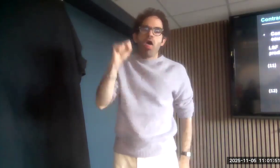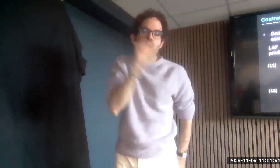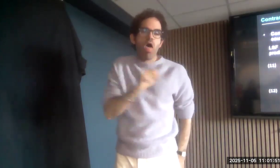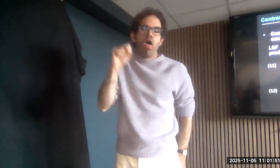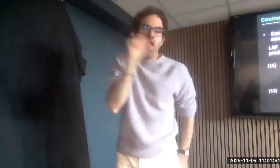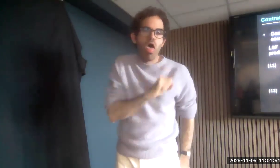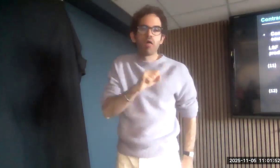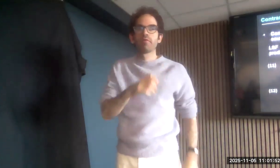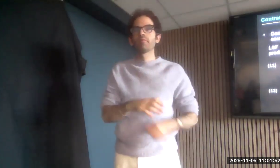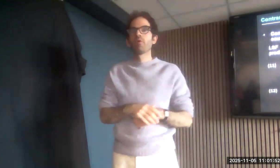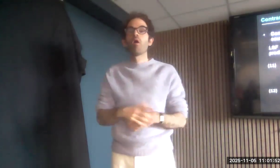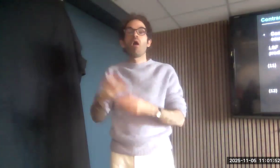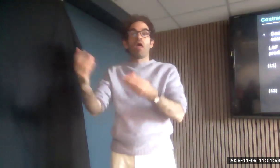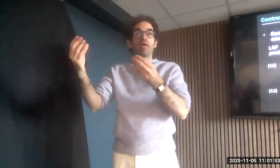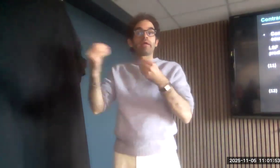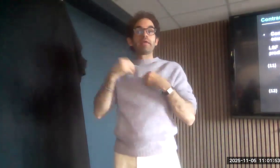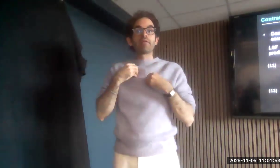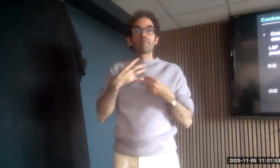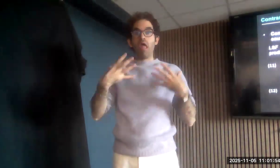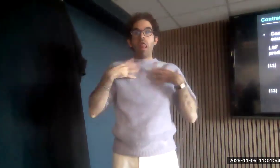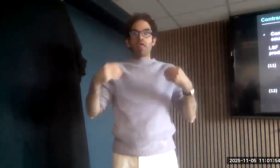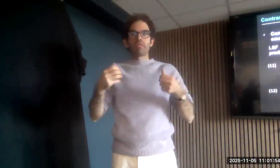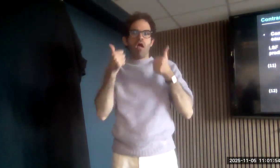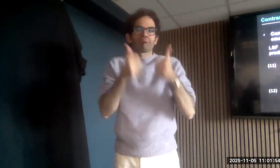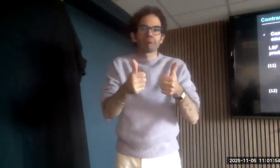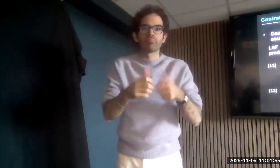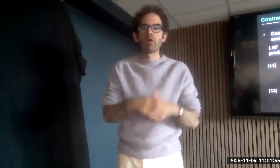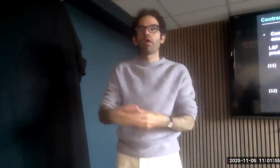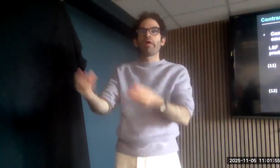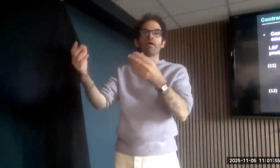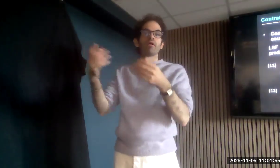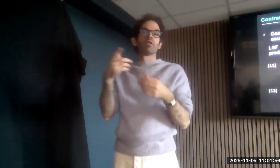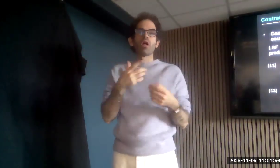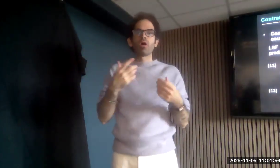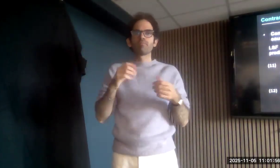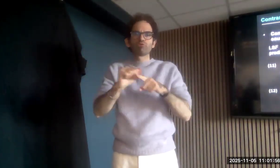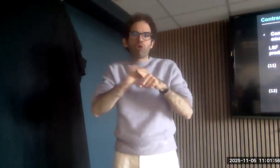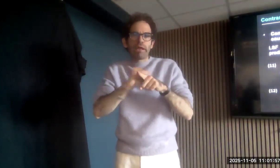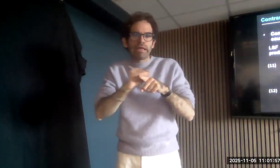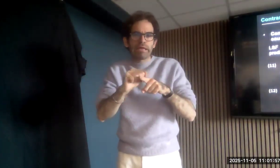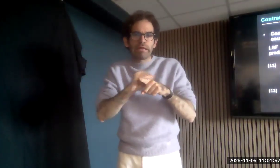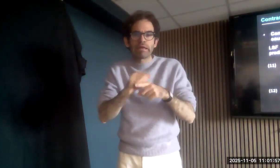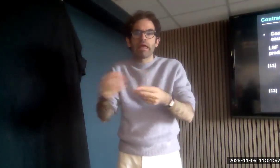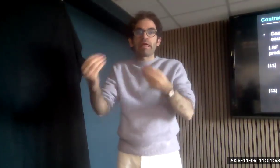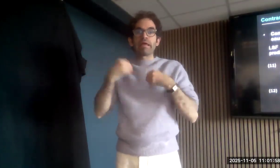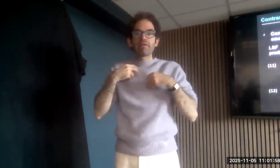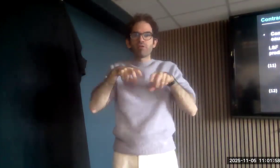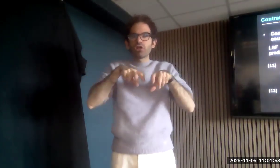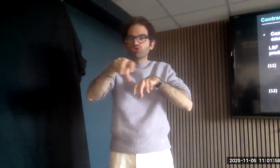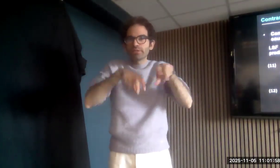That gives me coughing, which means that causes me to cough. or medication - give - health - good.